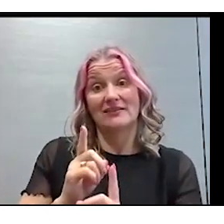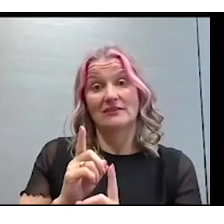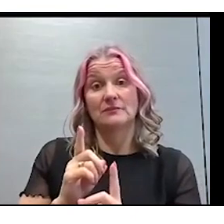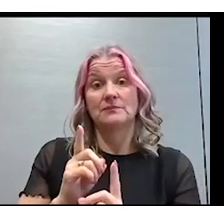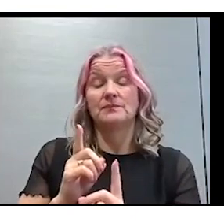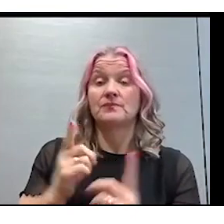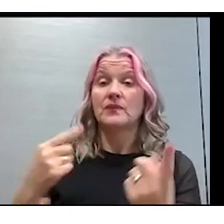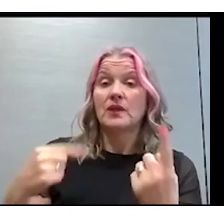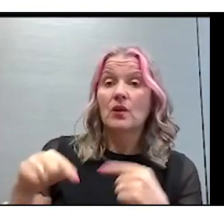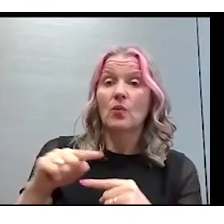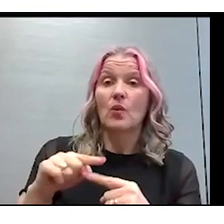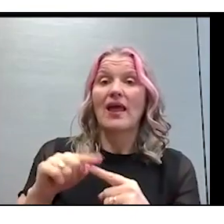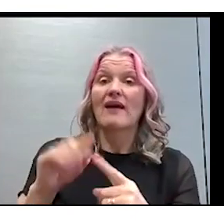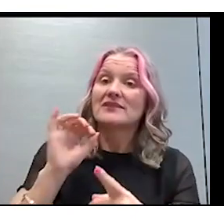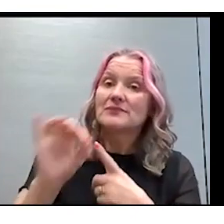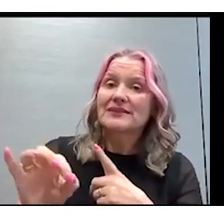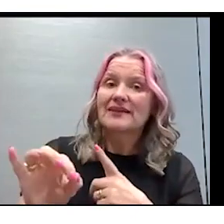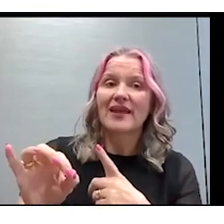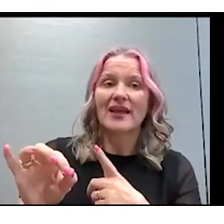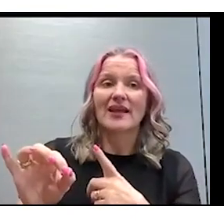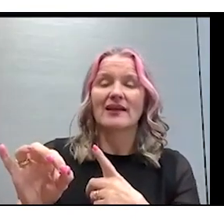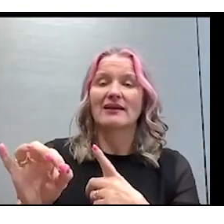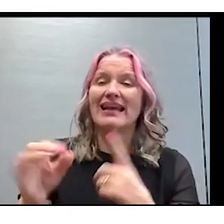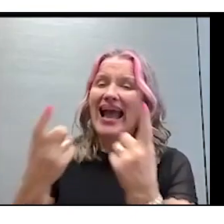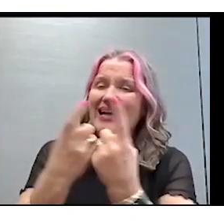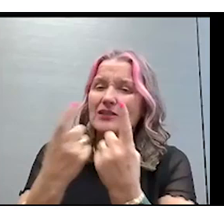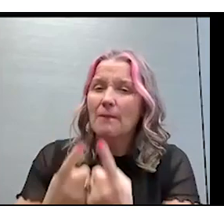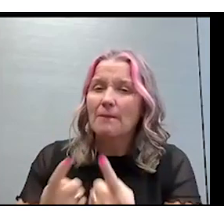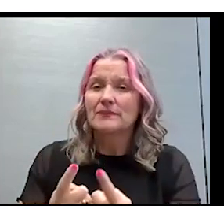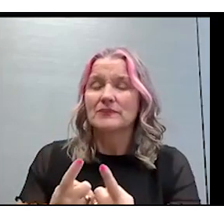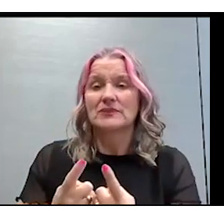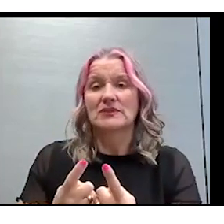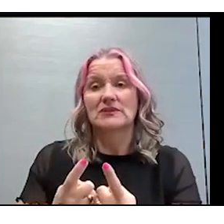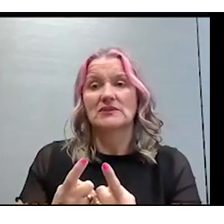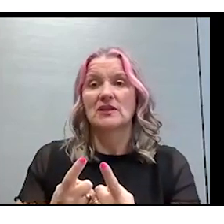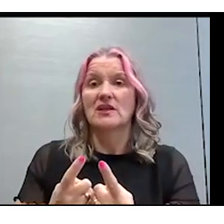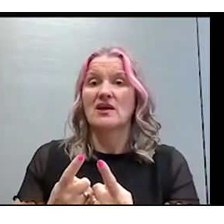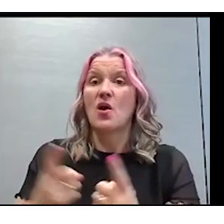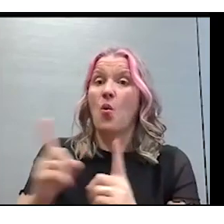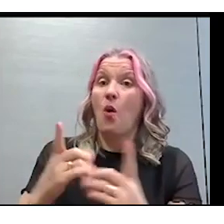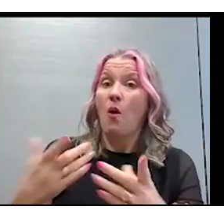we will have specific items to consider of what we're putting into those instructions.